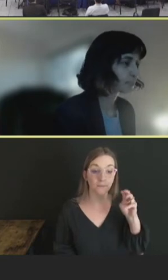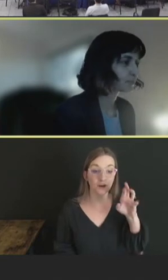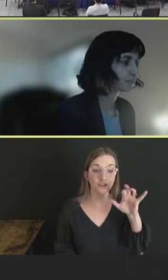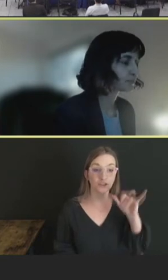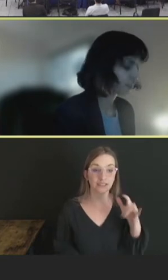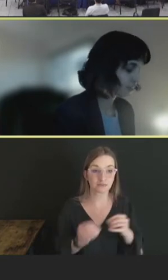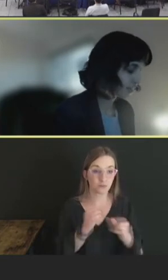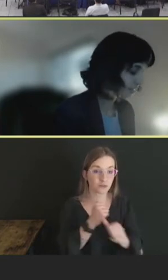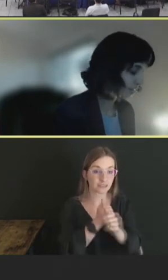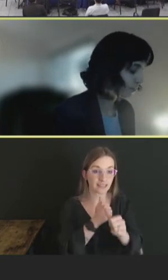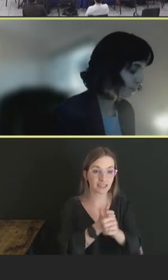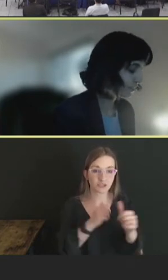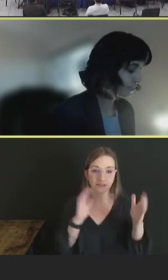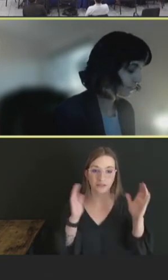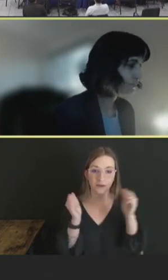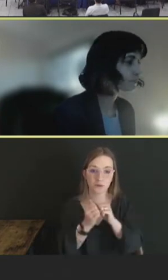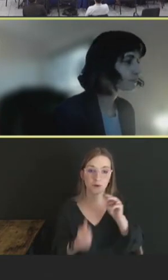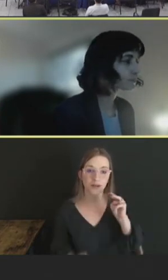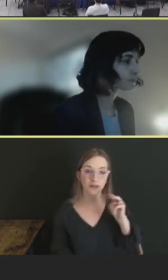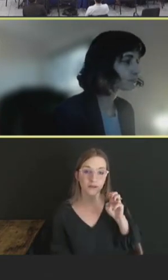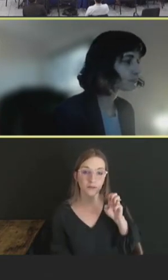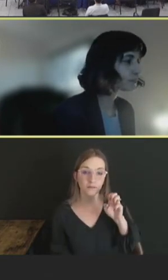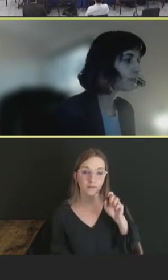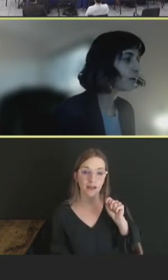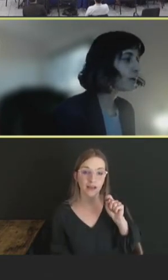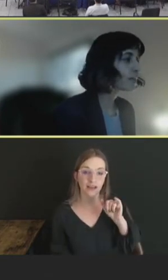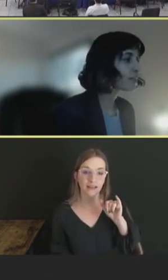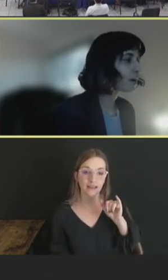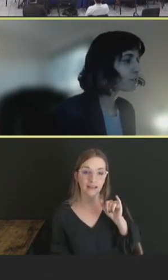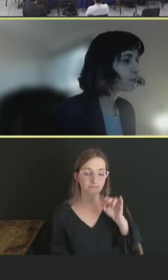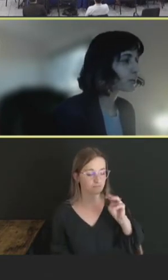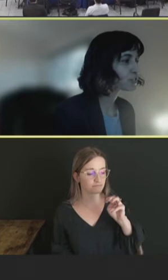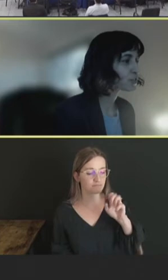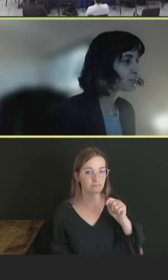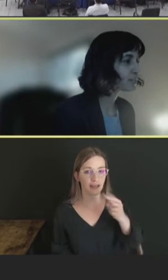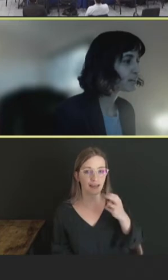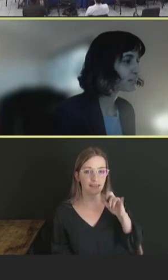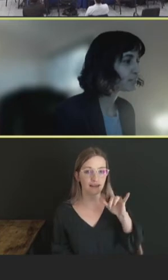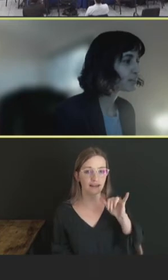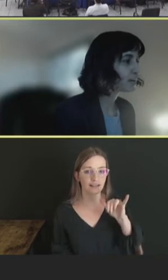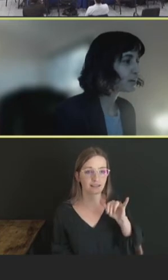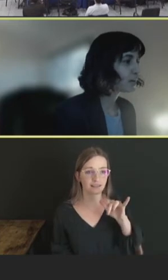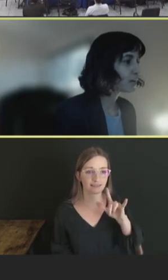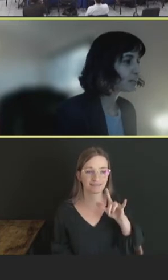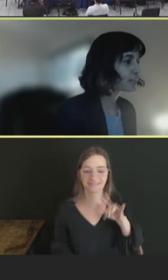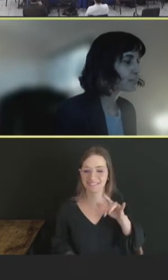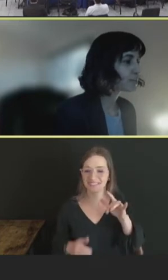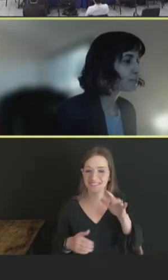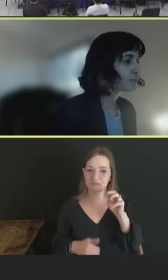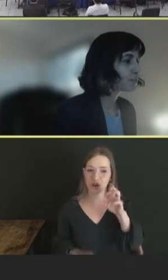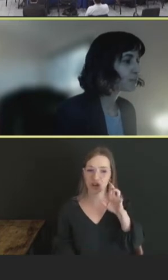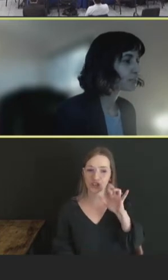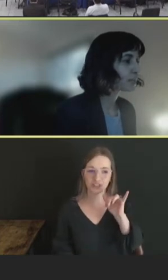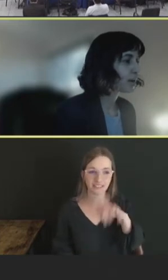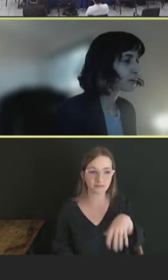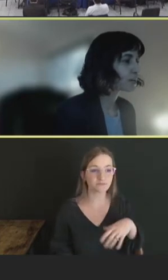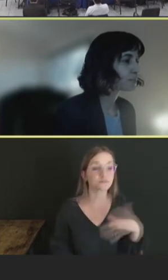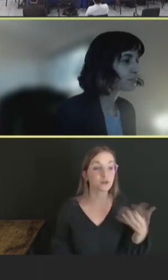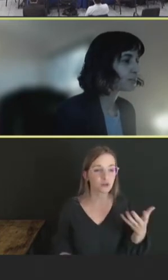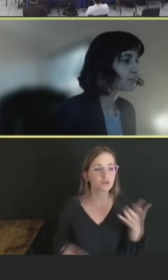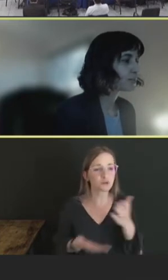Next slide, please. There have been reassuring studies assessing neurodevelopmental outcomes in